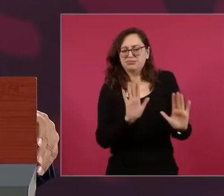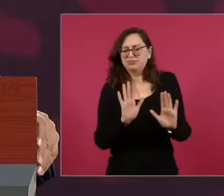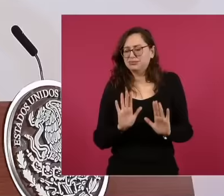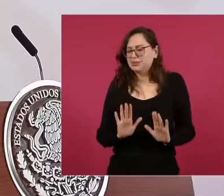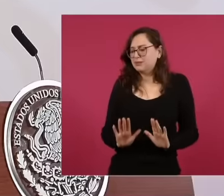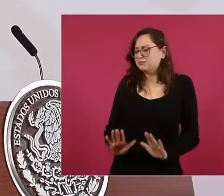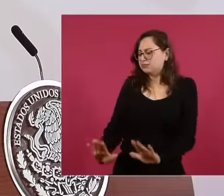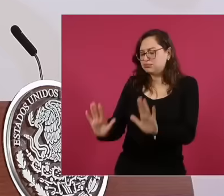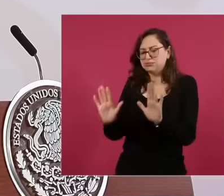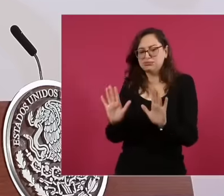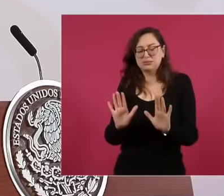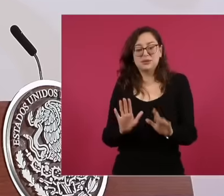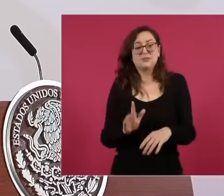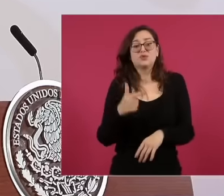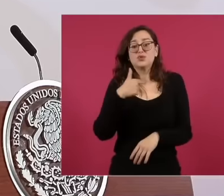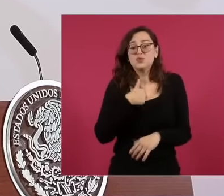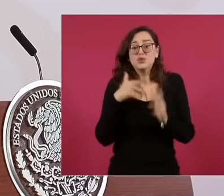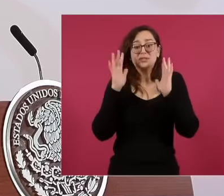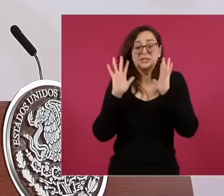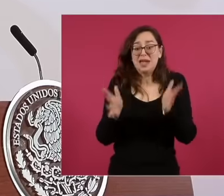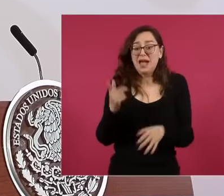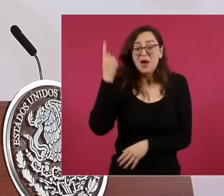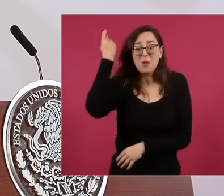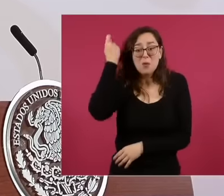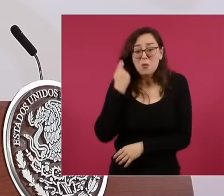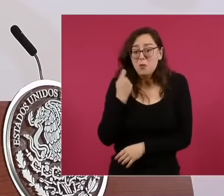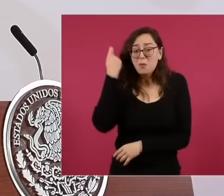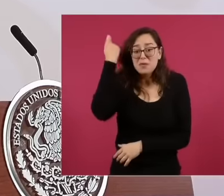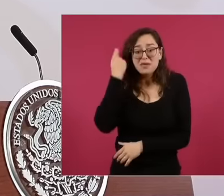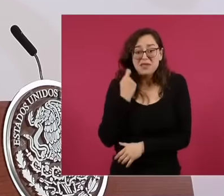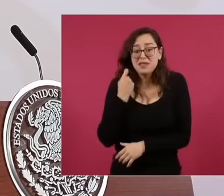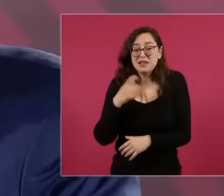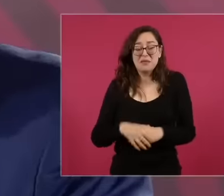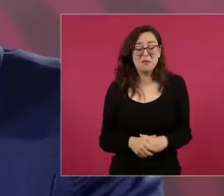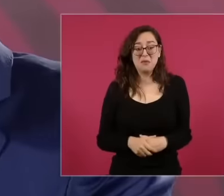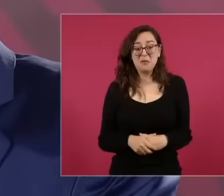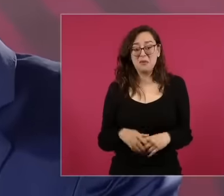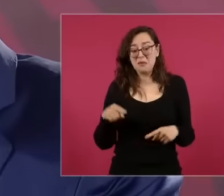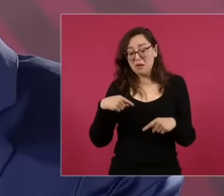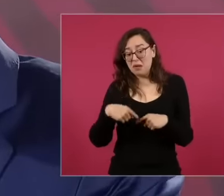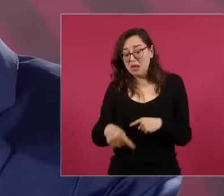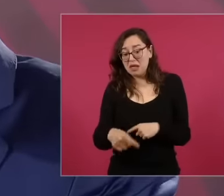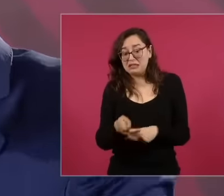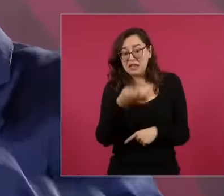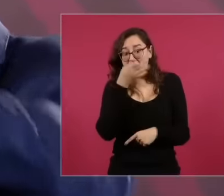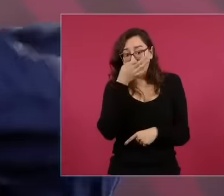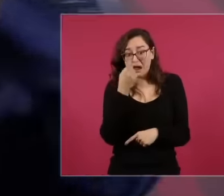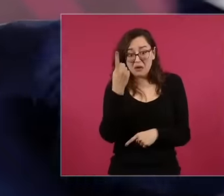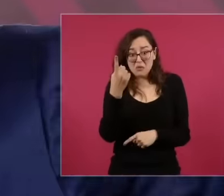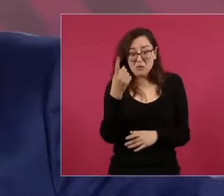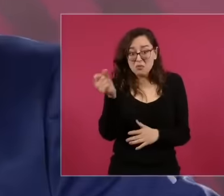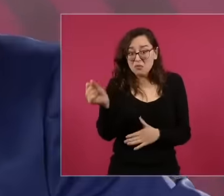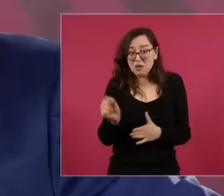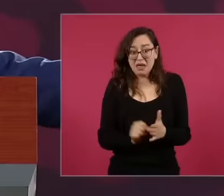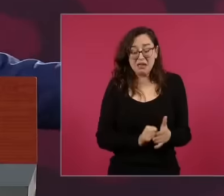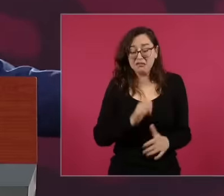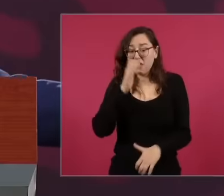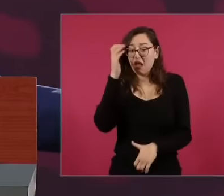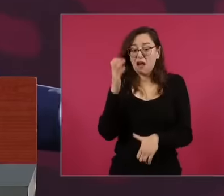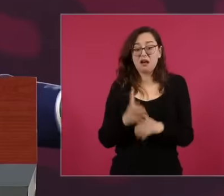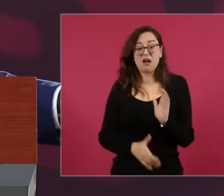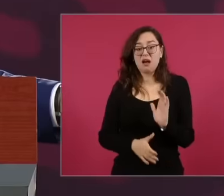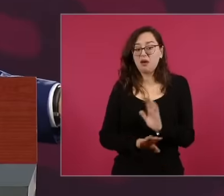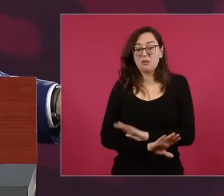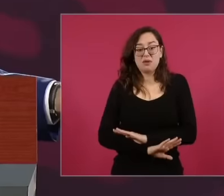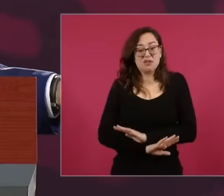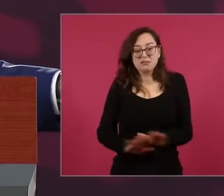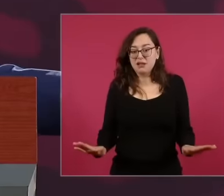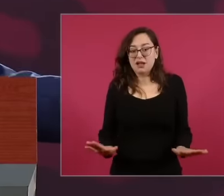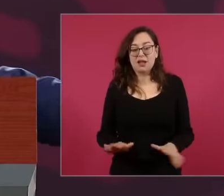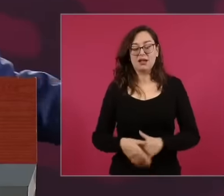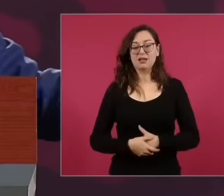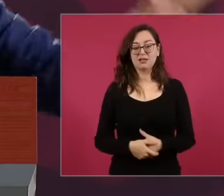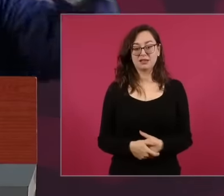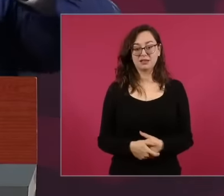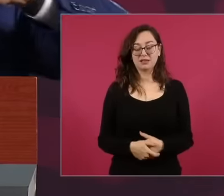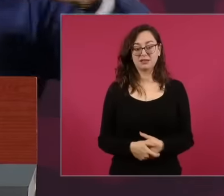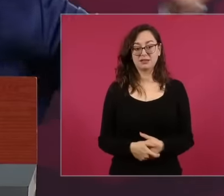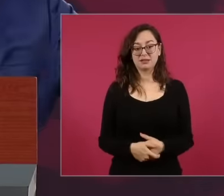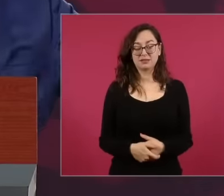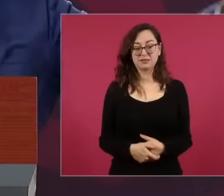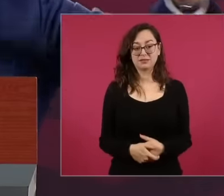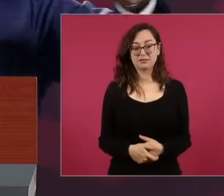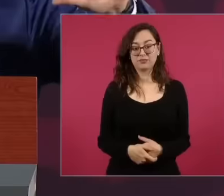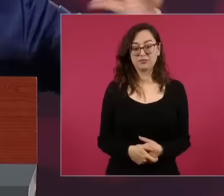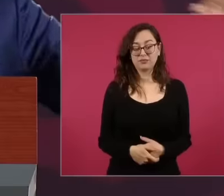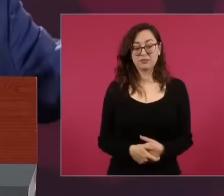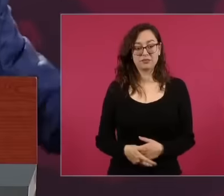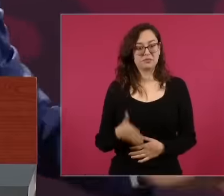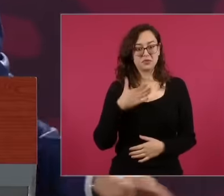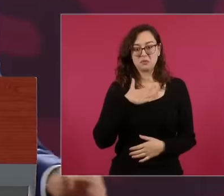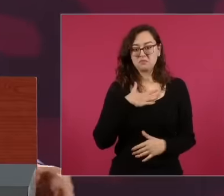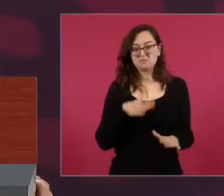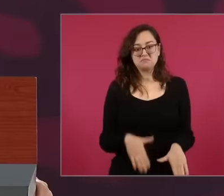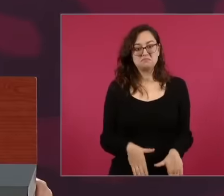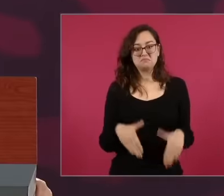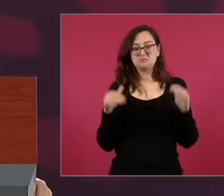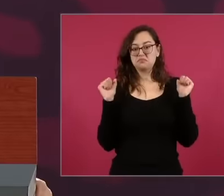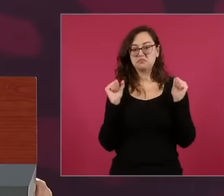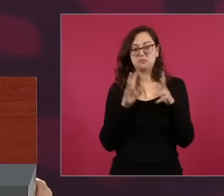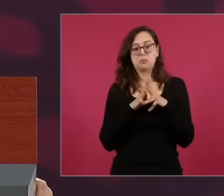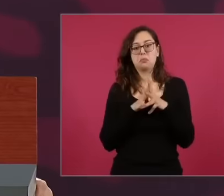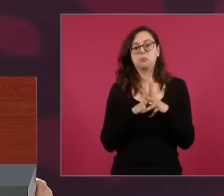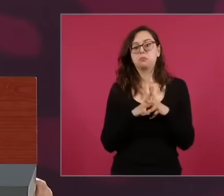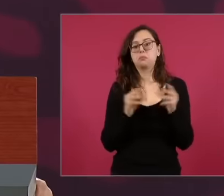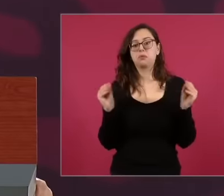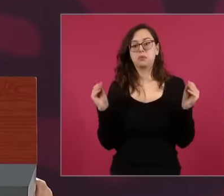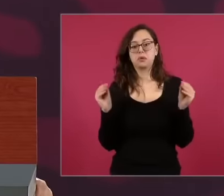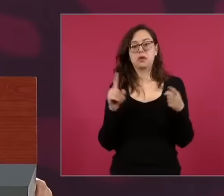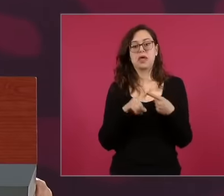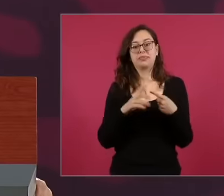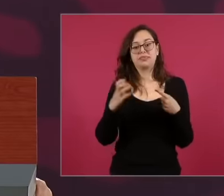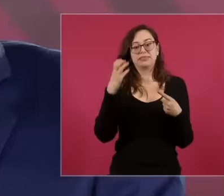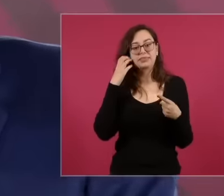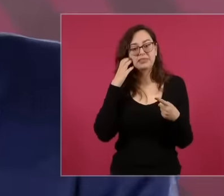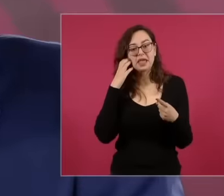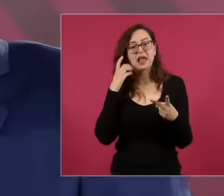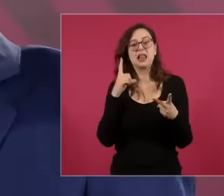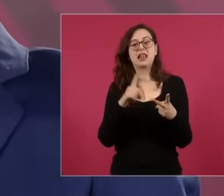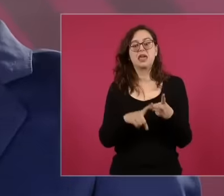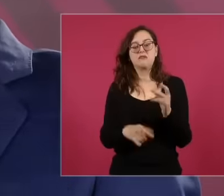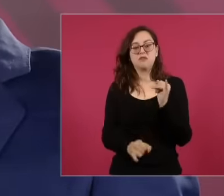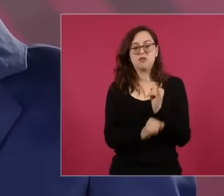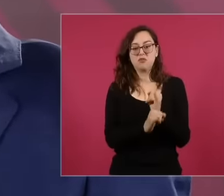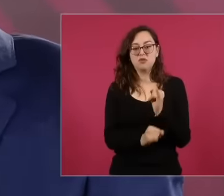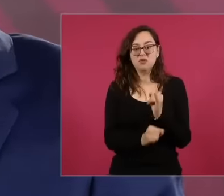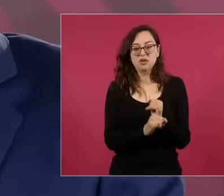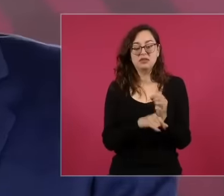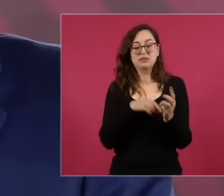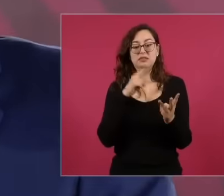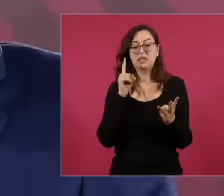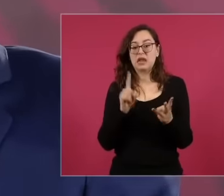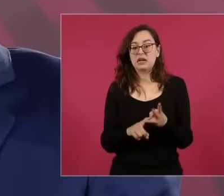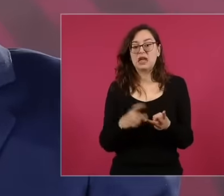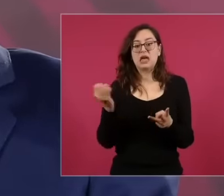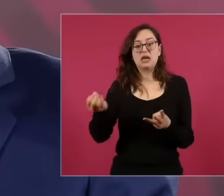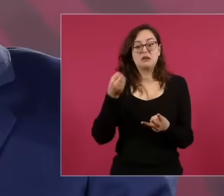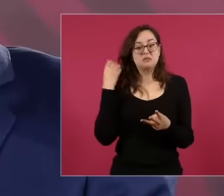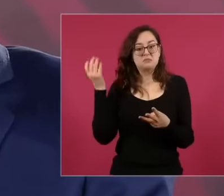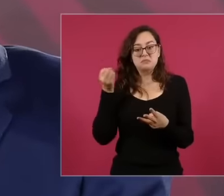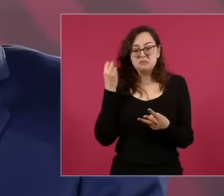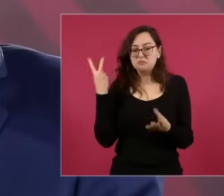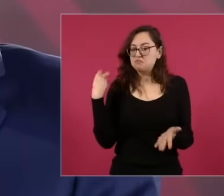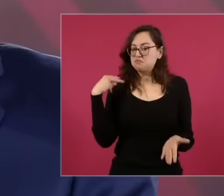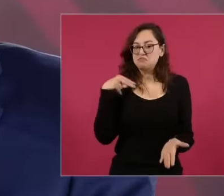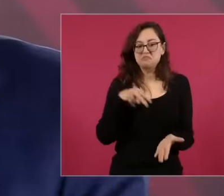I'm going to retire in a month now, uh, I'm canceling everything, phones, social networks, I'm not going to any event, I'm not